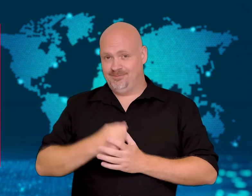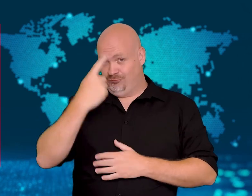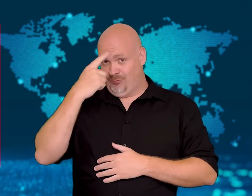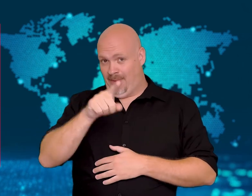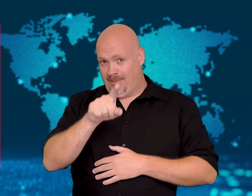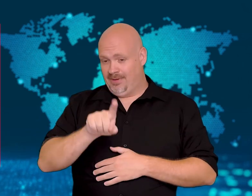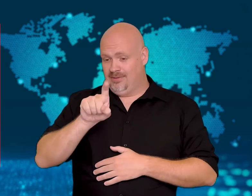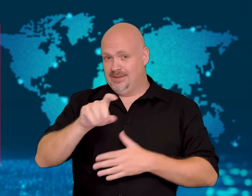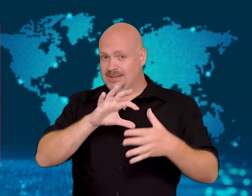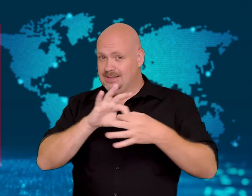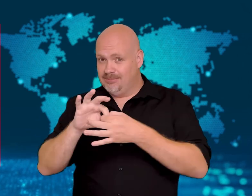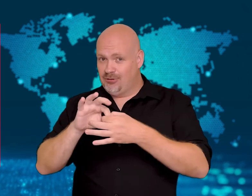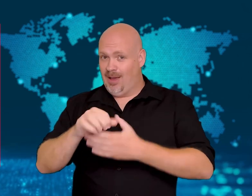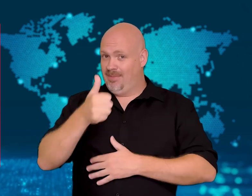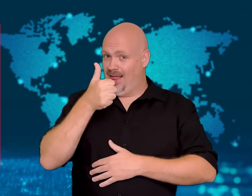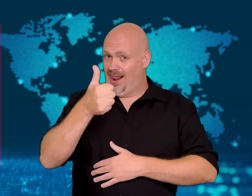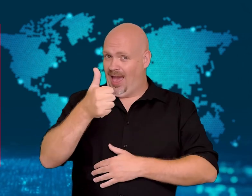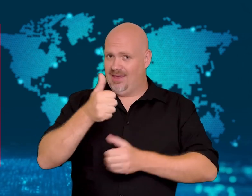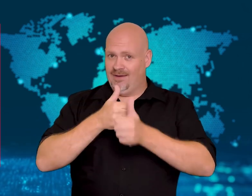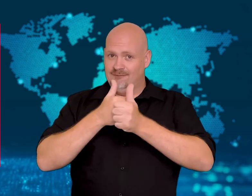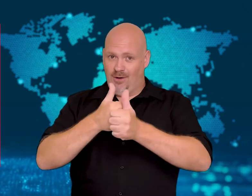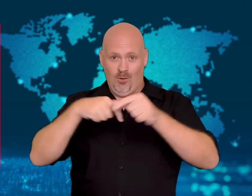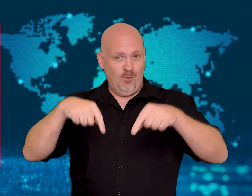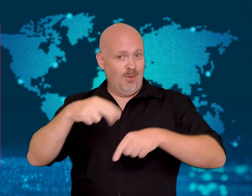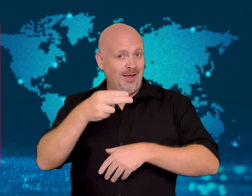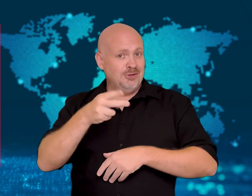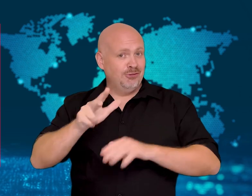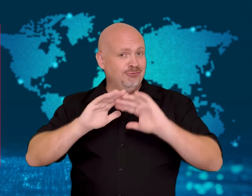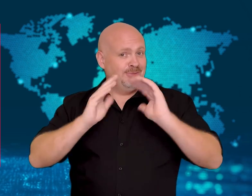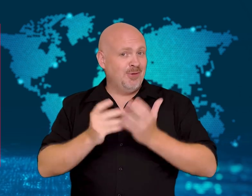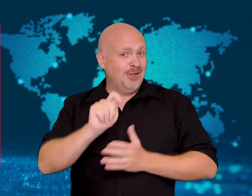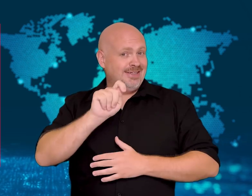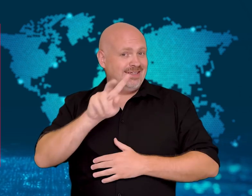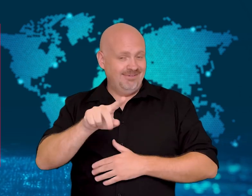Don't forget to subscribe, like, and follow H3 World TV